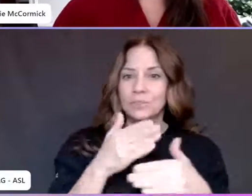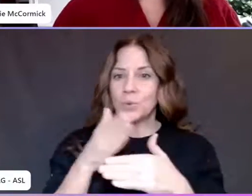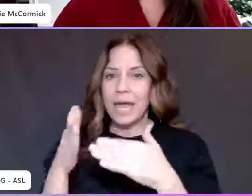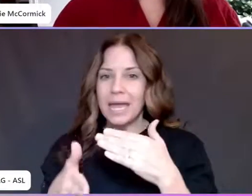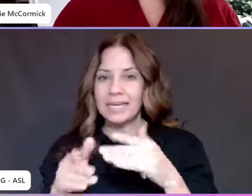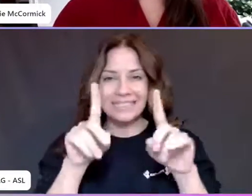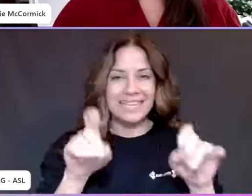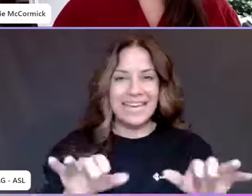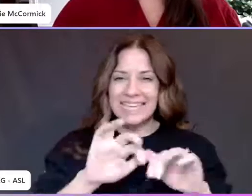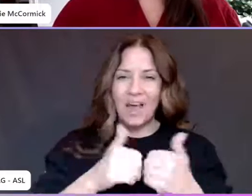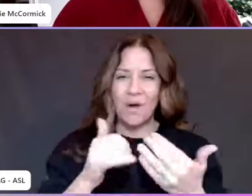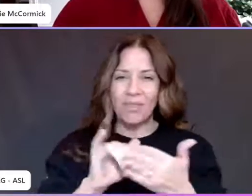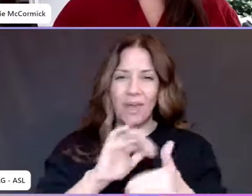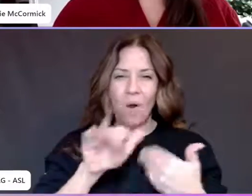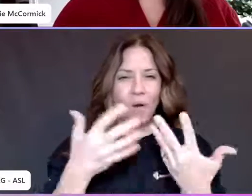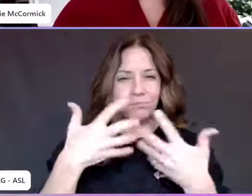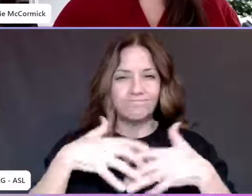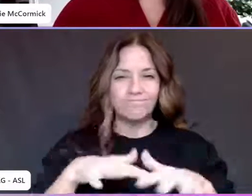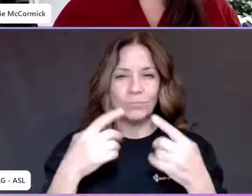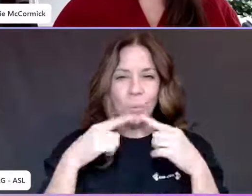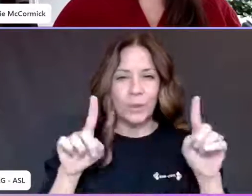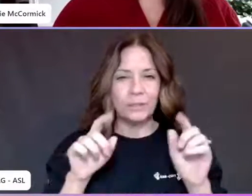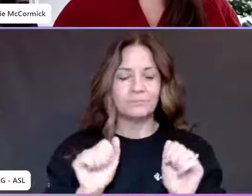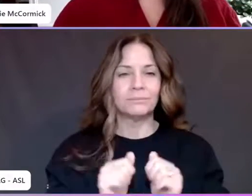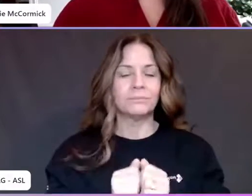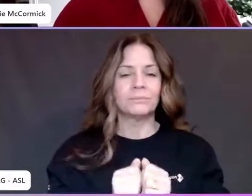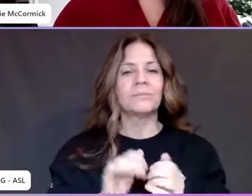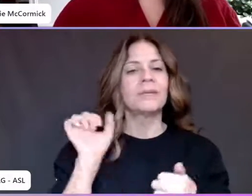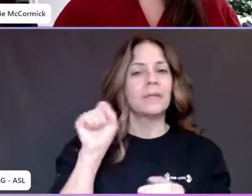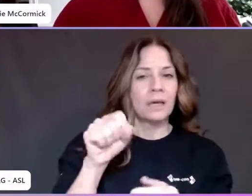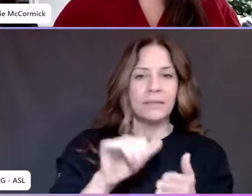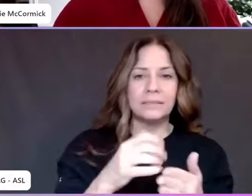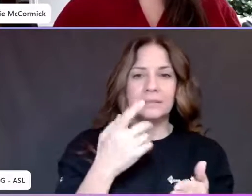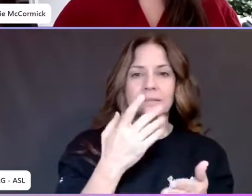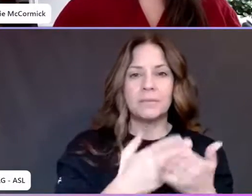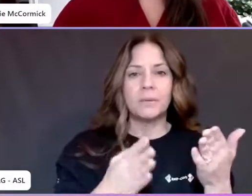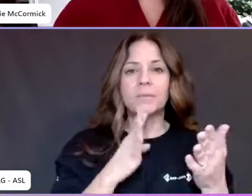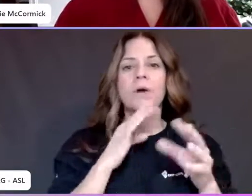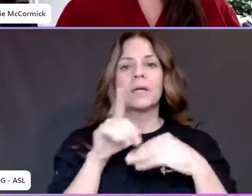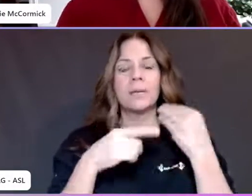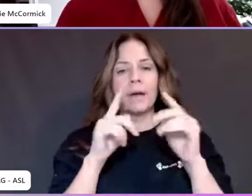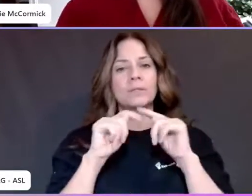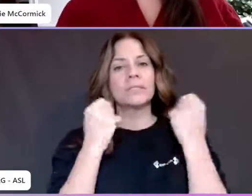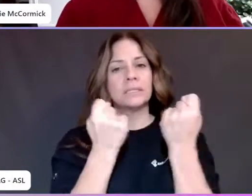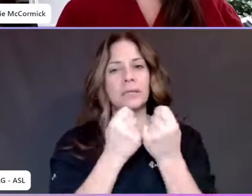visibility toggling features? And do you rerun acts on a page interaction of end to